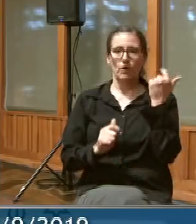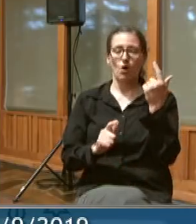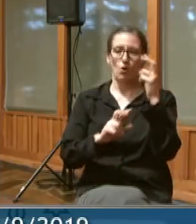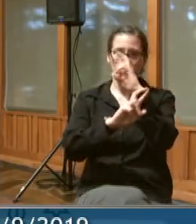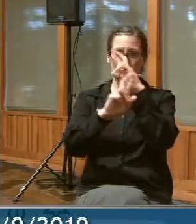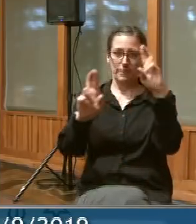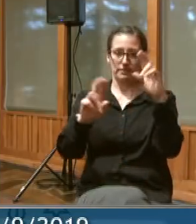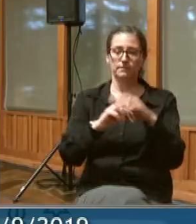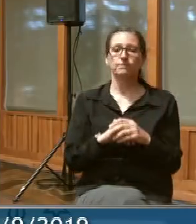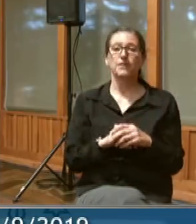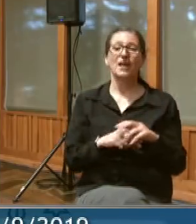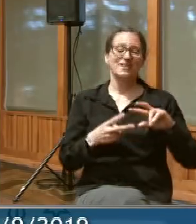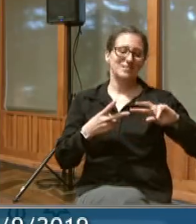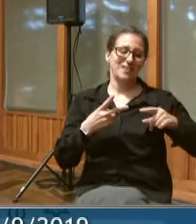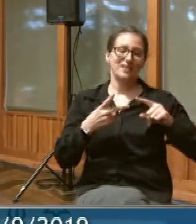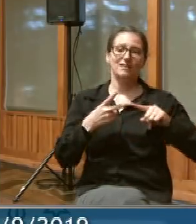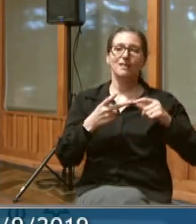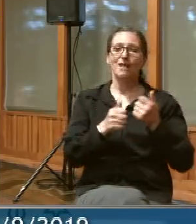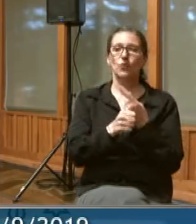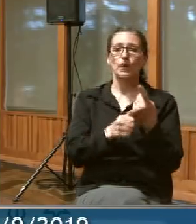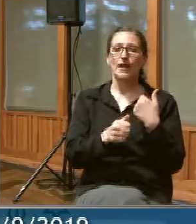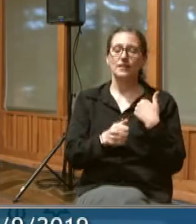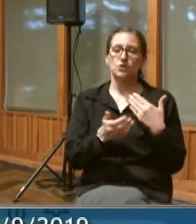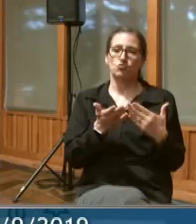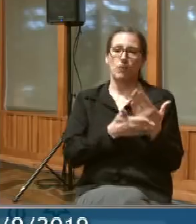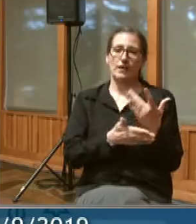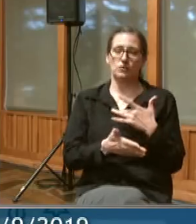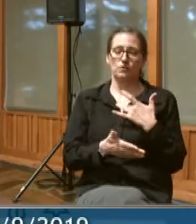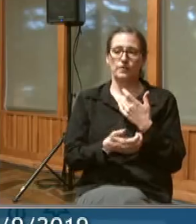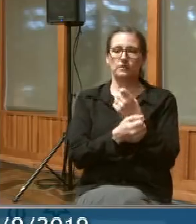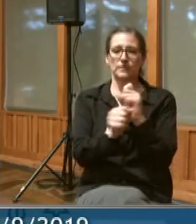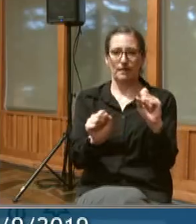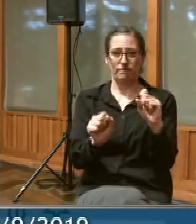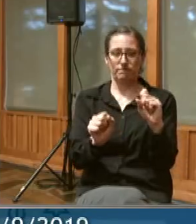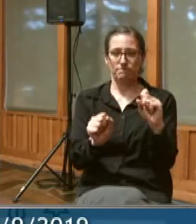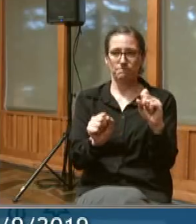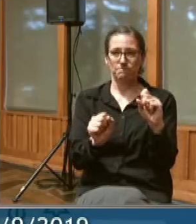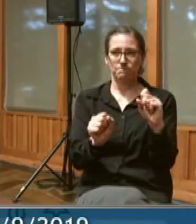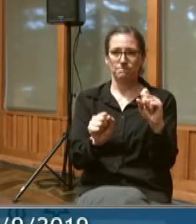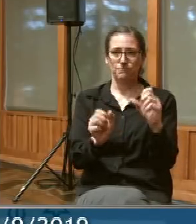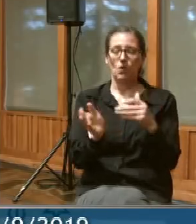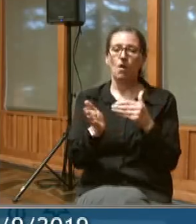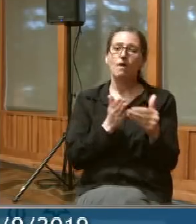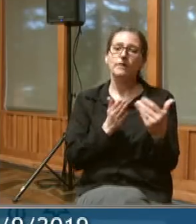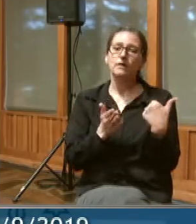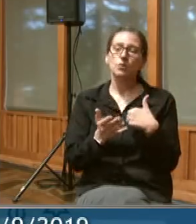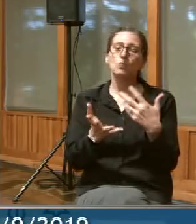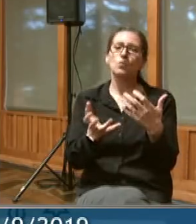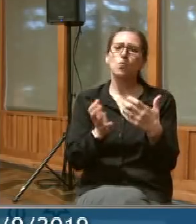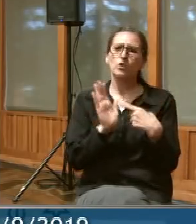TO BE HEARD AND FOR THE COMMISSIONERS AND MAYOR TO UNDERSTAND IF WE SHARE OUR VIEWS RESPECTFULLY.